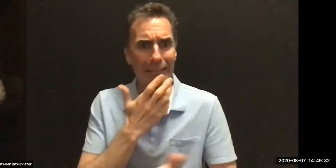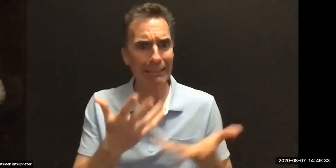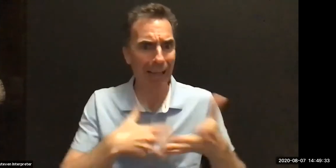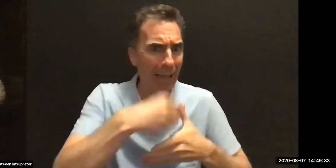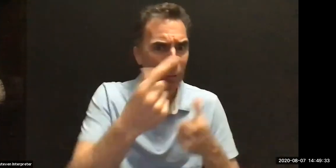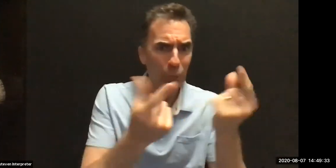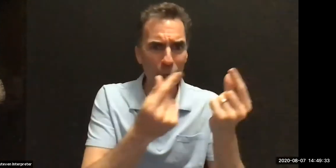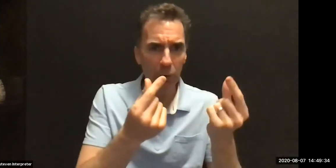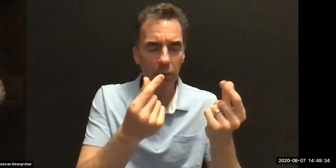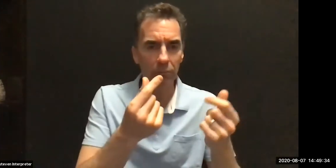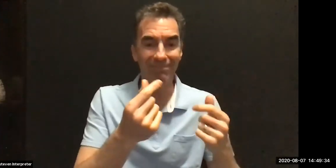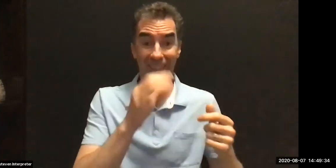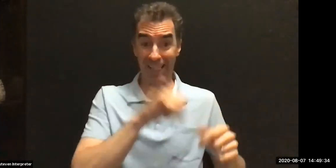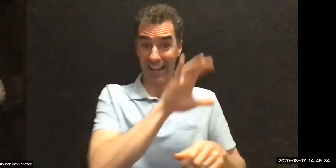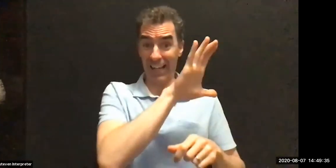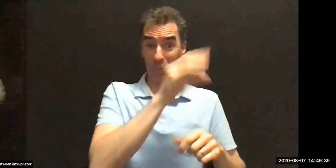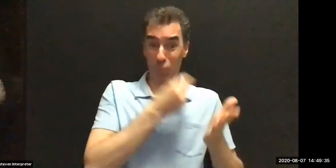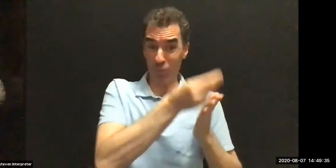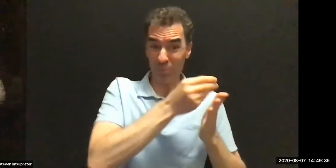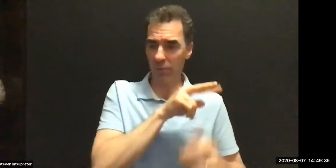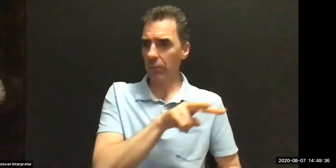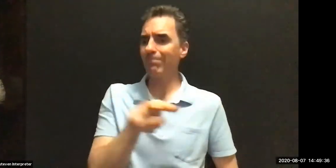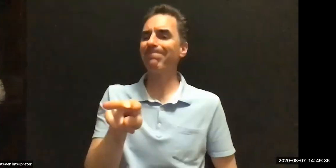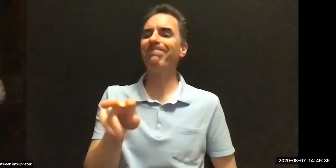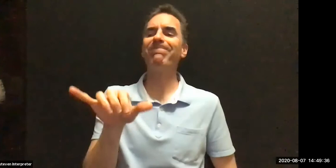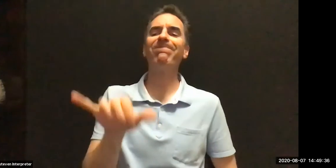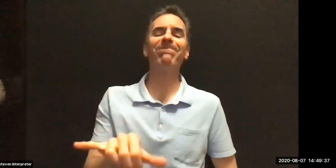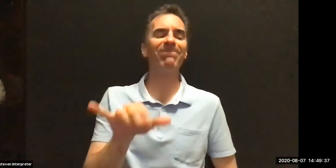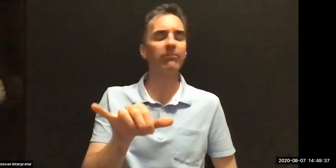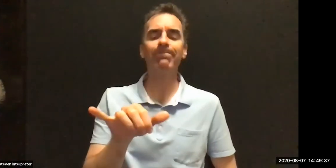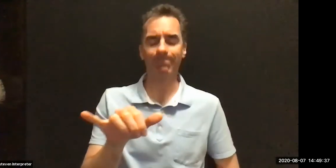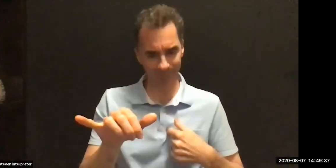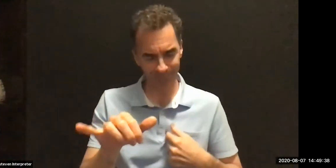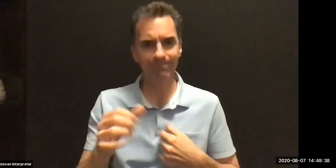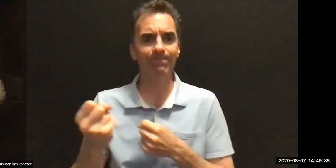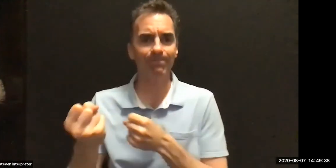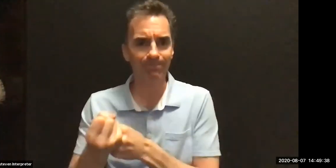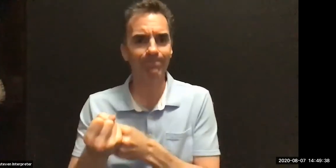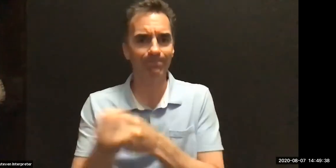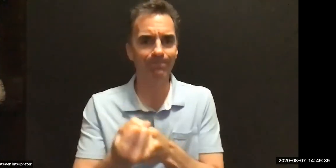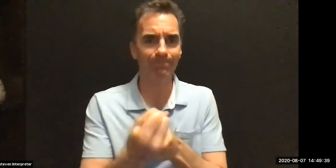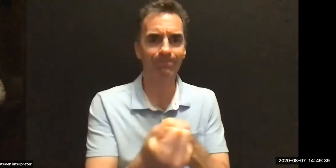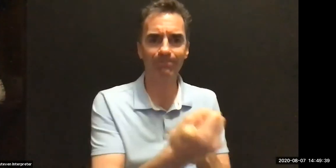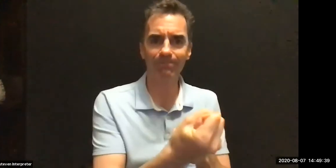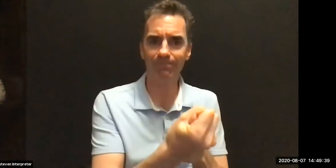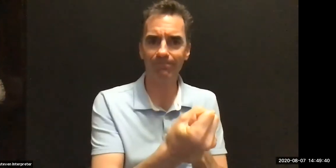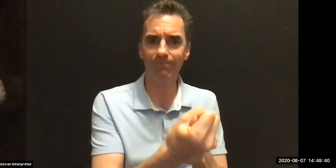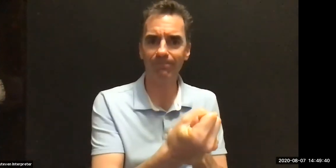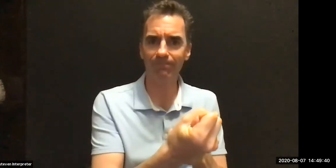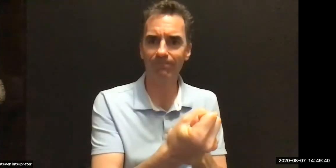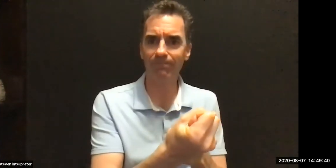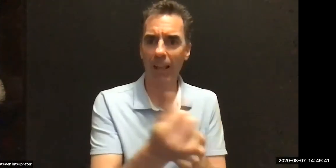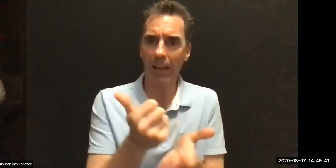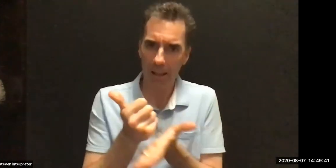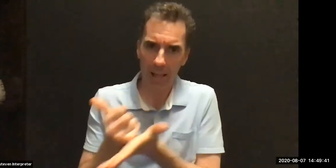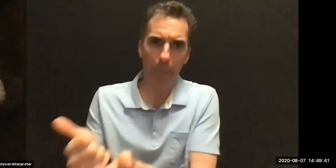Channelle Charest: A company that is meant to be representing the the best kind of position for folks in in the